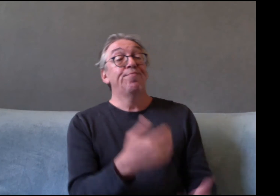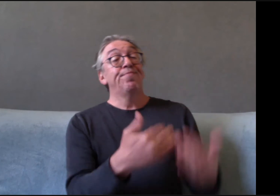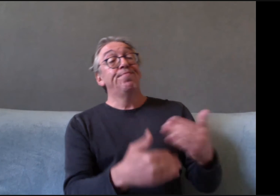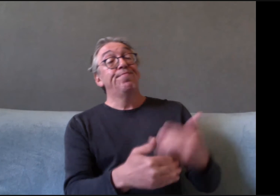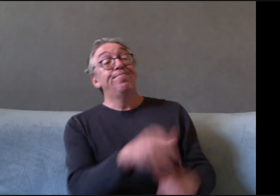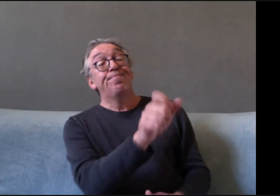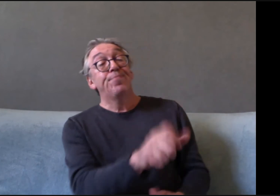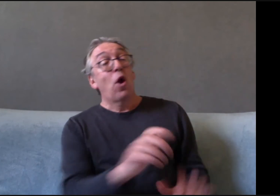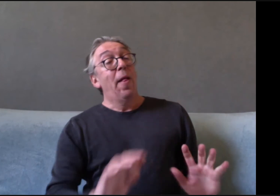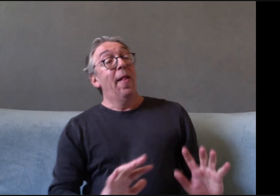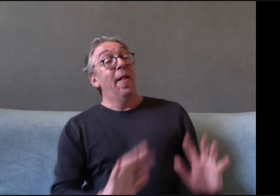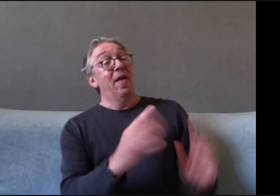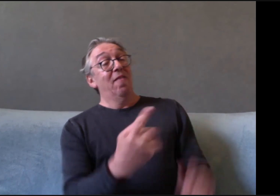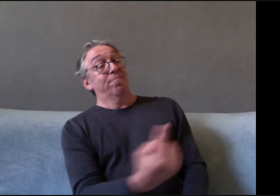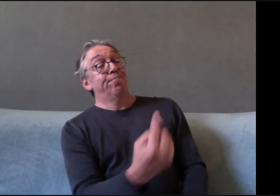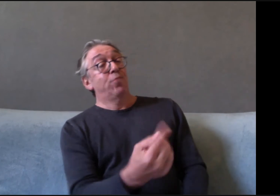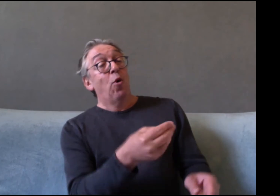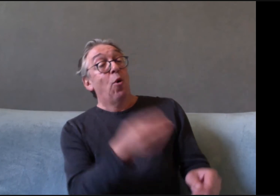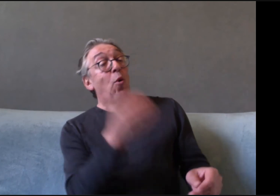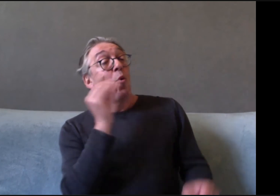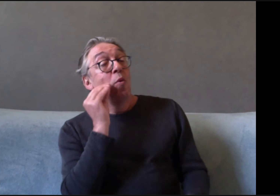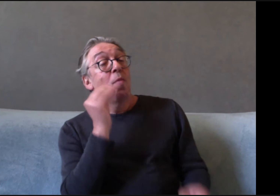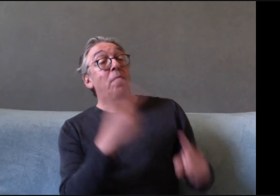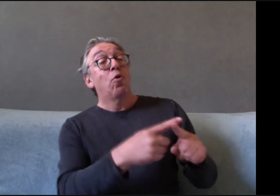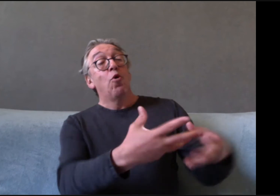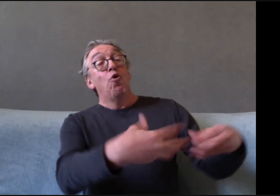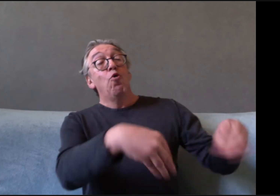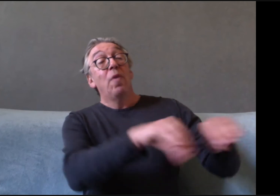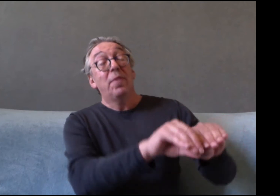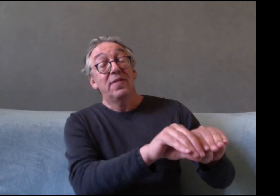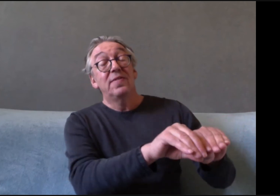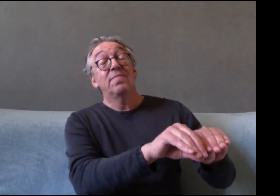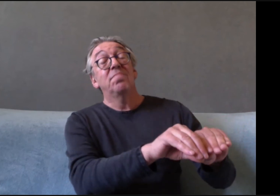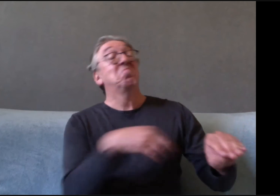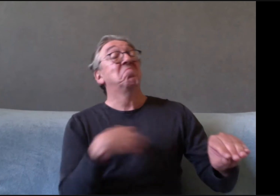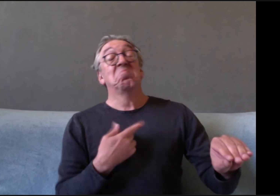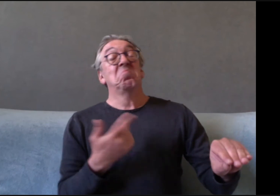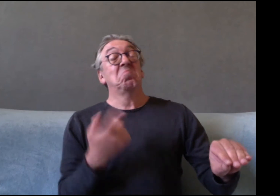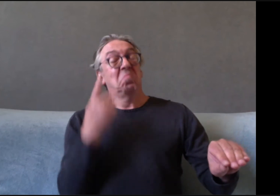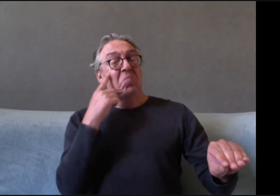All associations could pick it up, it'd be a practical help to people.